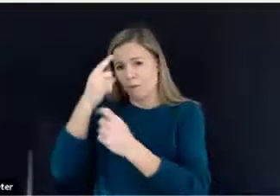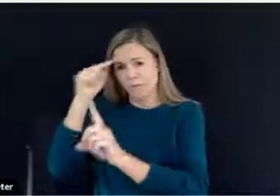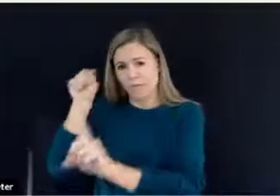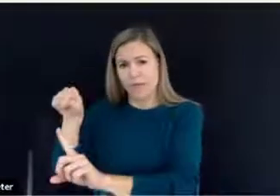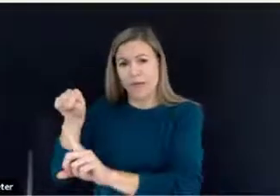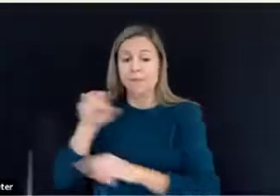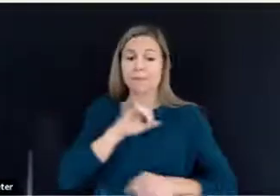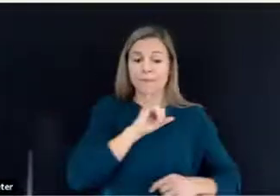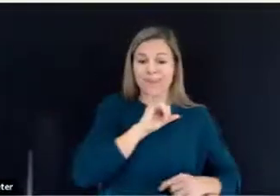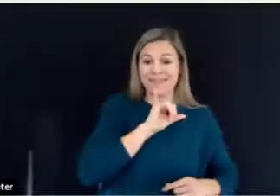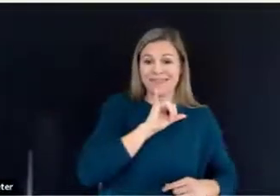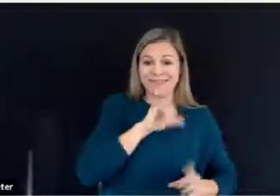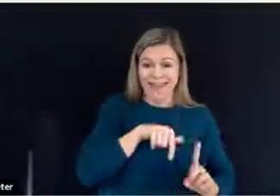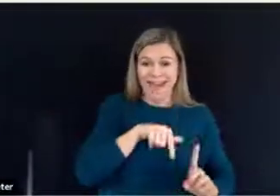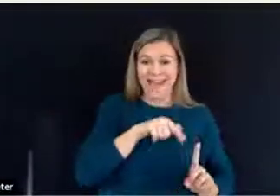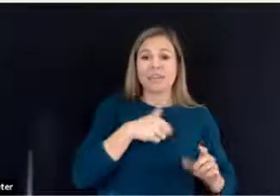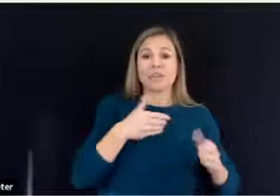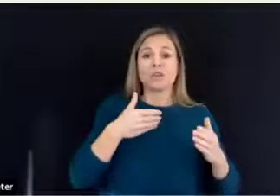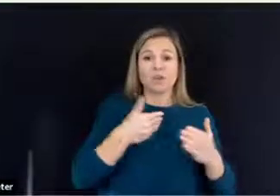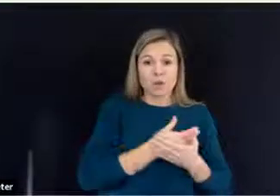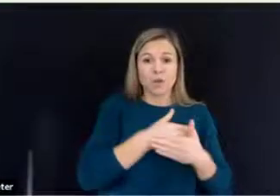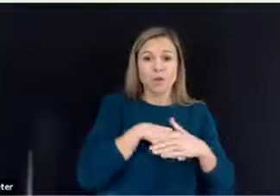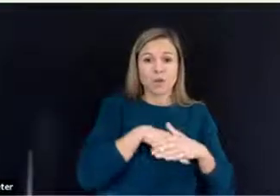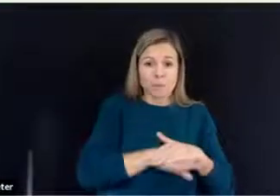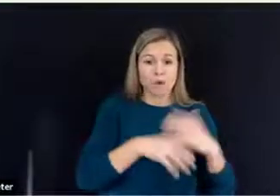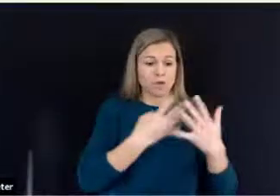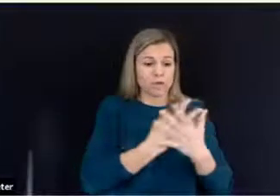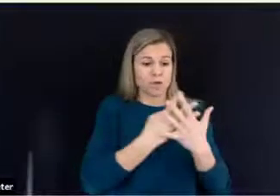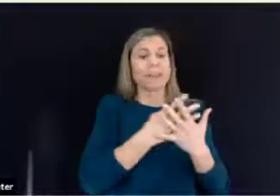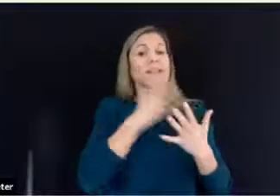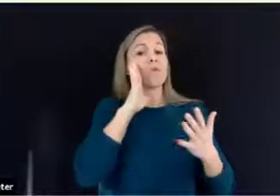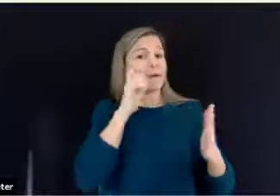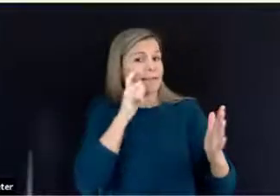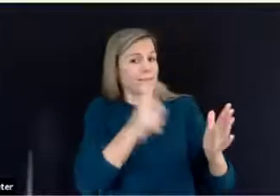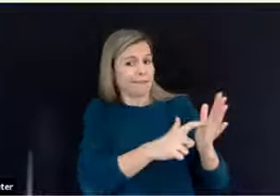actually identifies the individuals who we do provide direct support to.